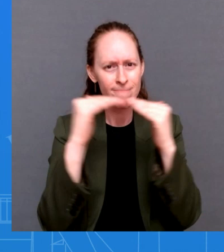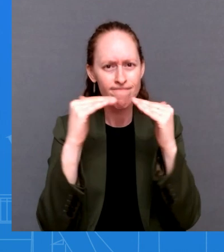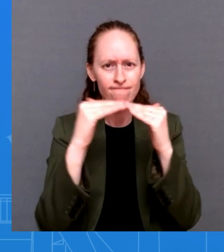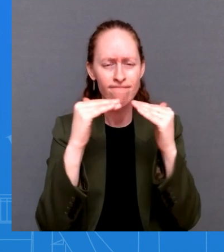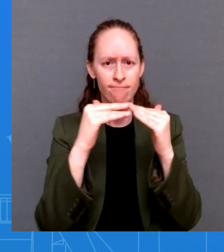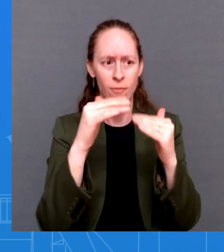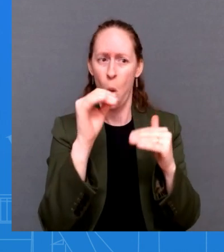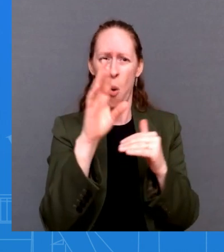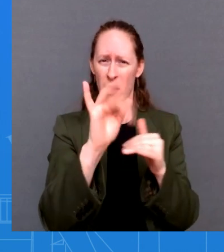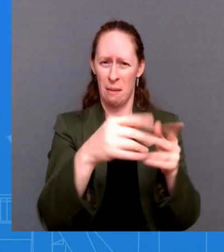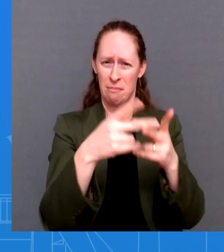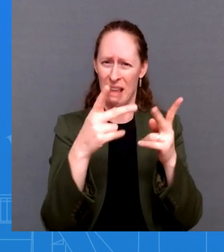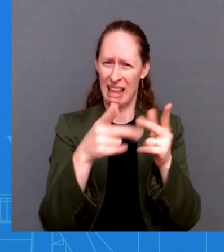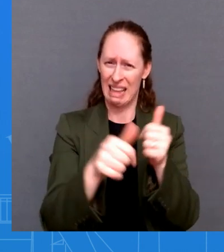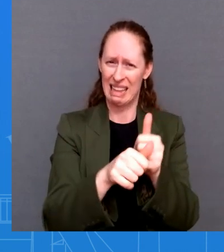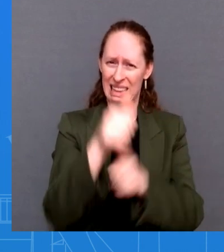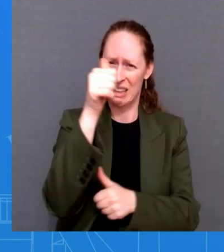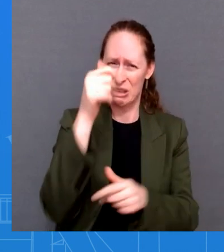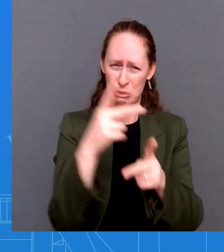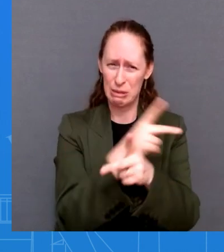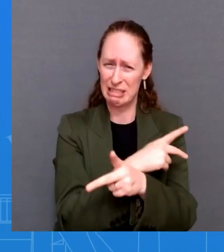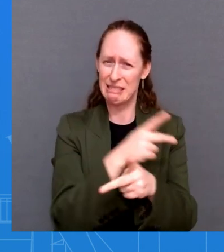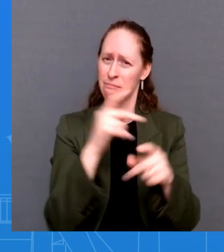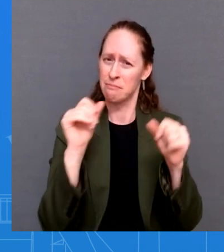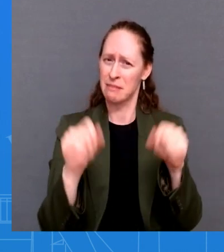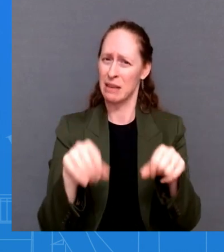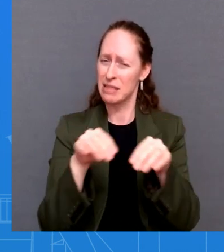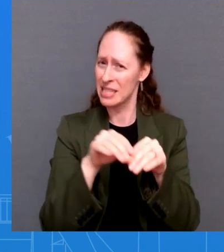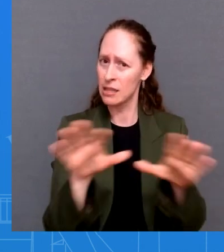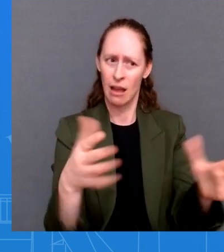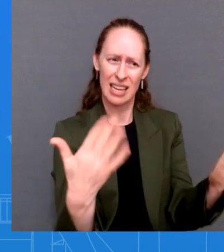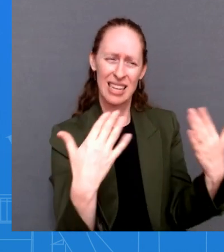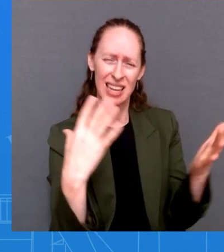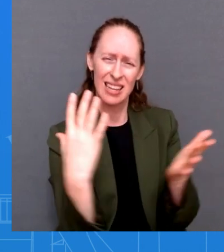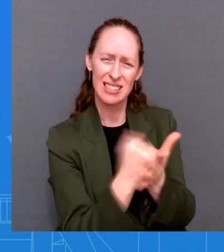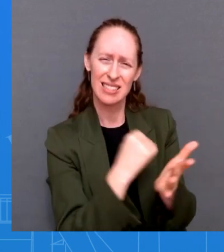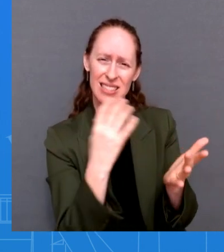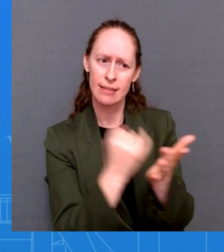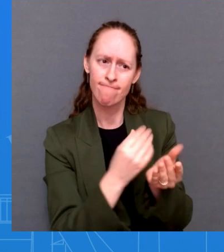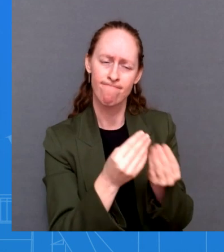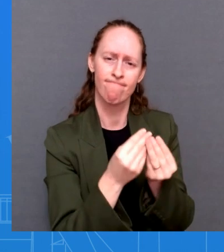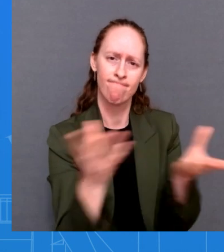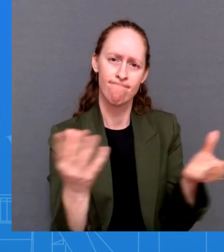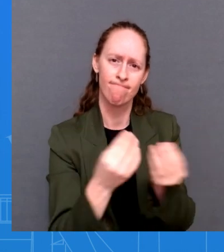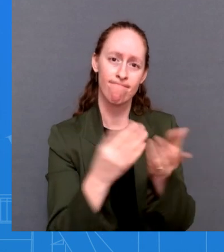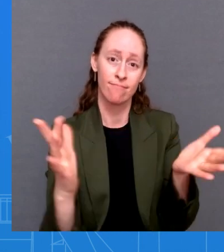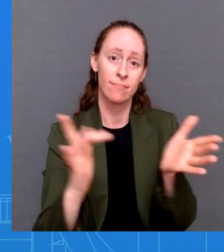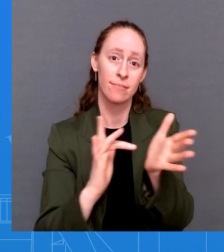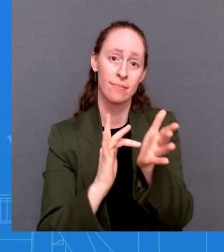That's why we are working closely with places like Atlanta and New Orleans to prepare for events